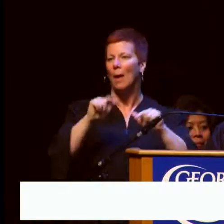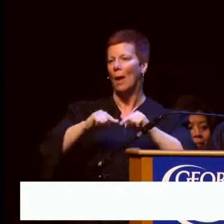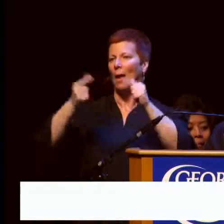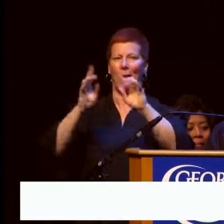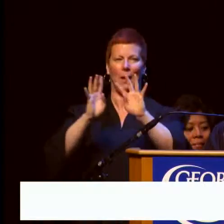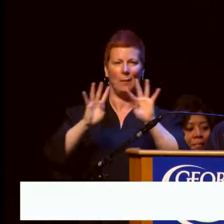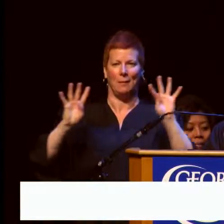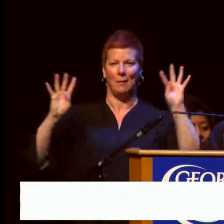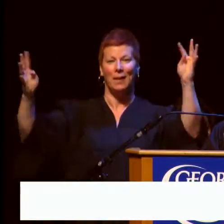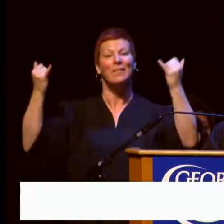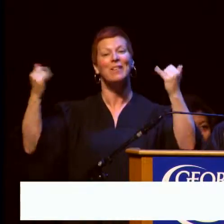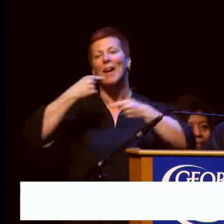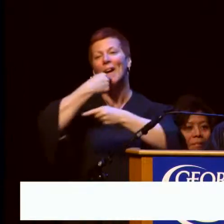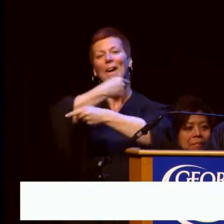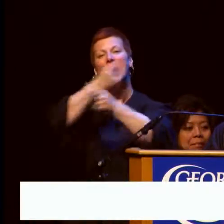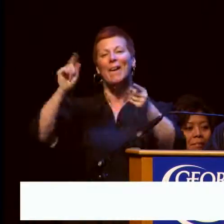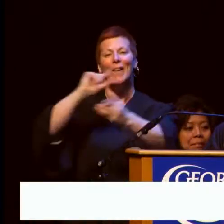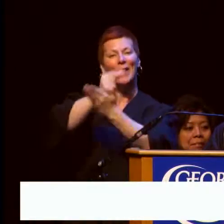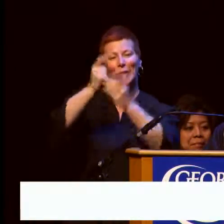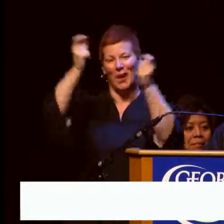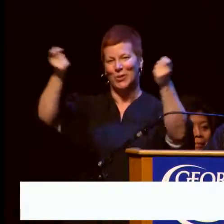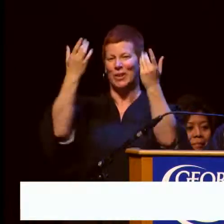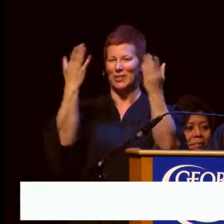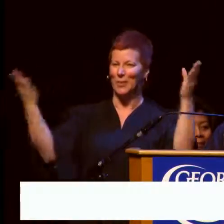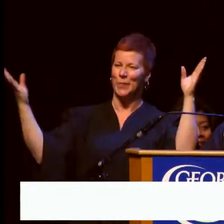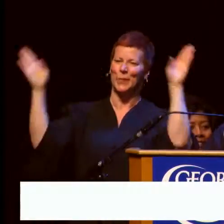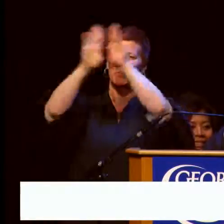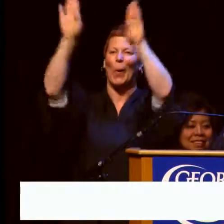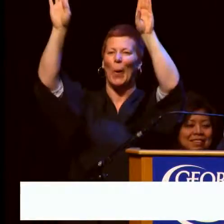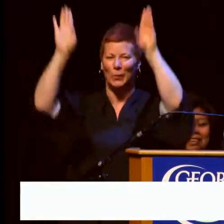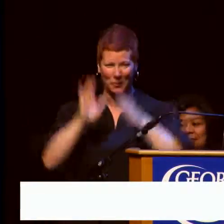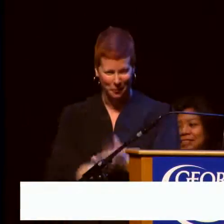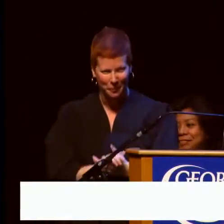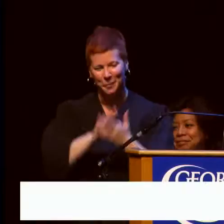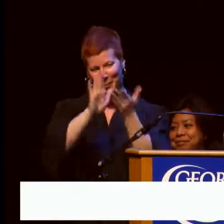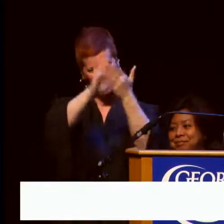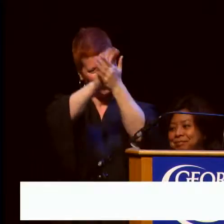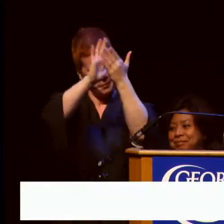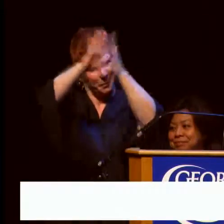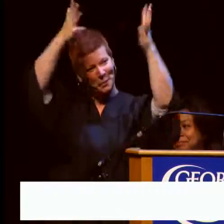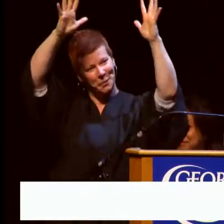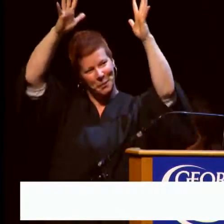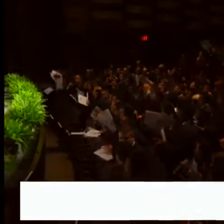I NOW DECLARE THESE GRADUATION EXERCISES CLOSED.